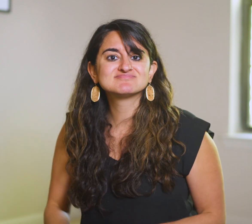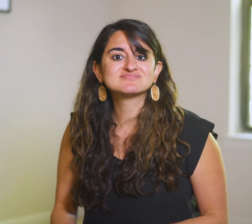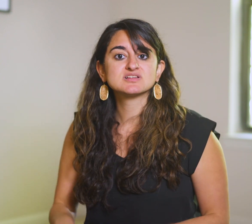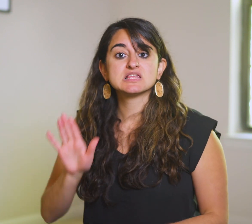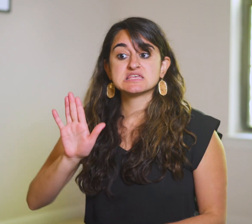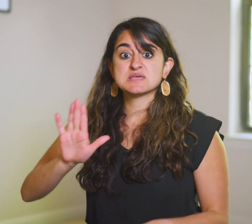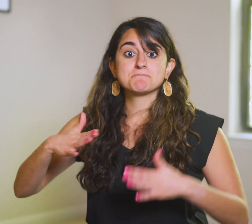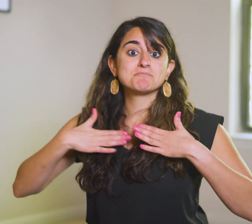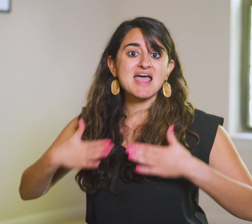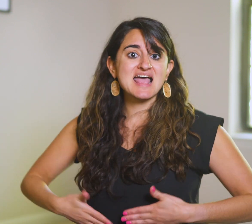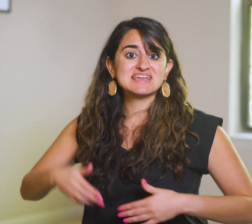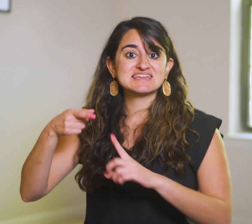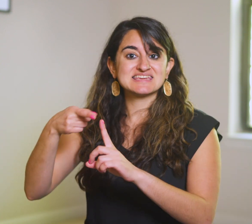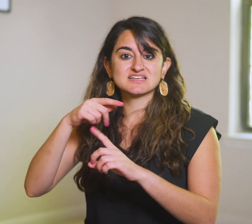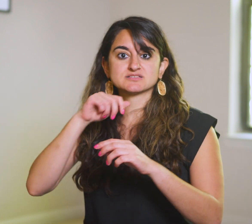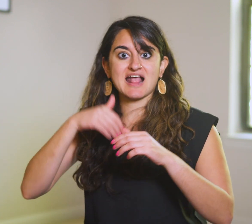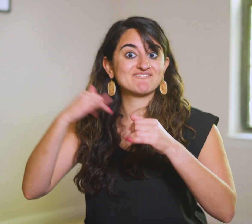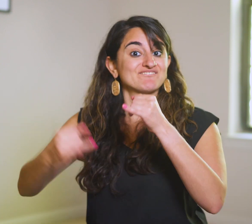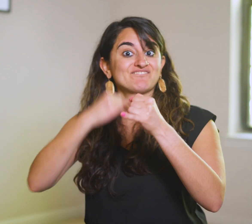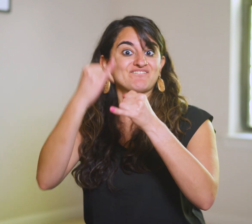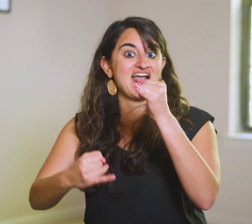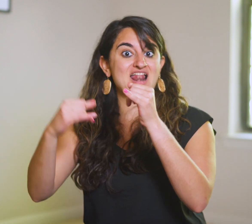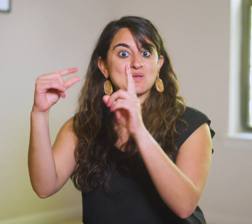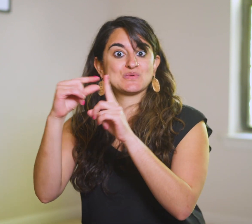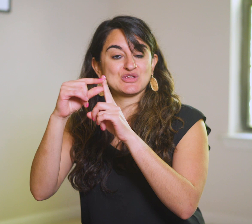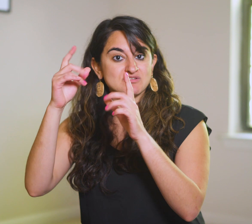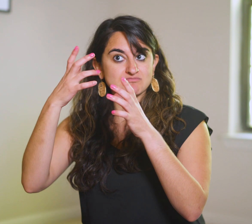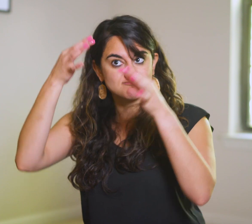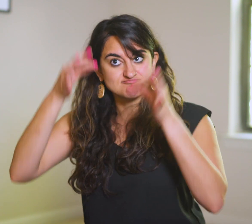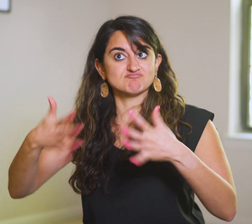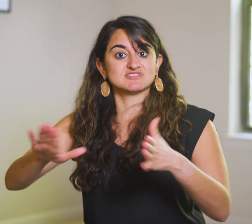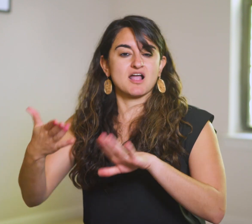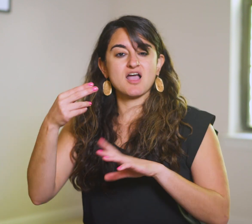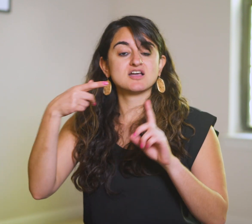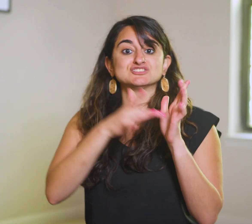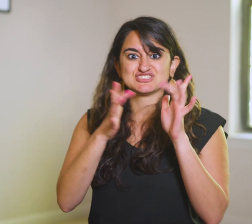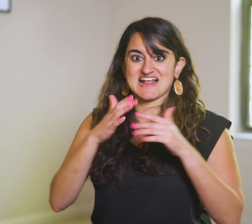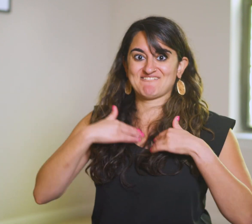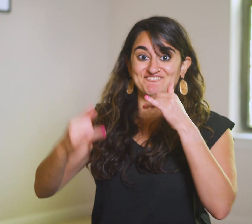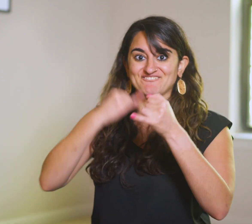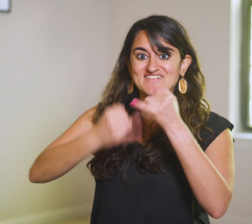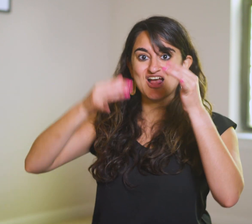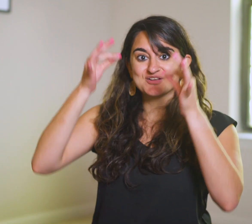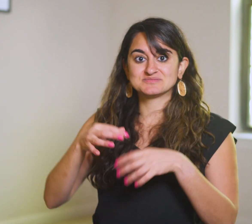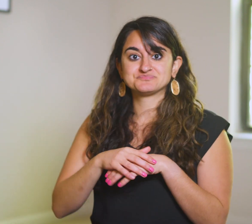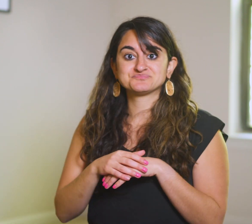Her body doesn’t have the final word. He does.